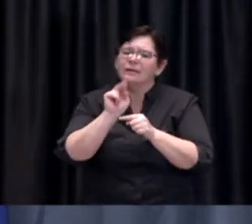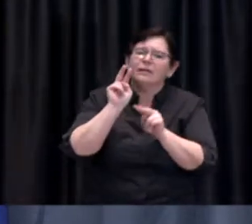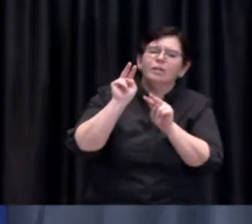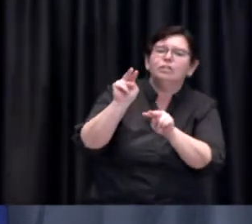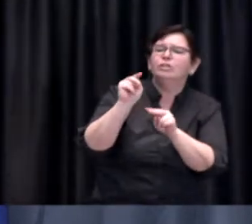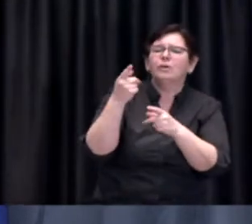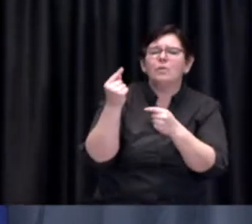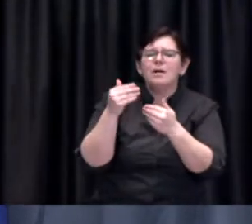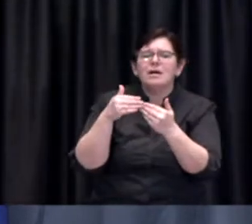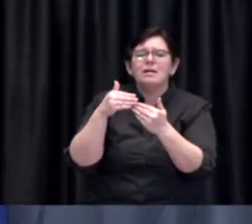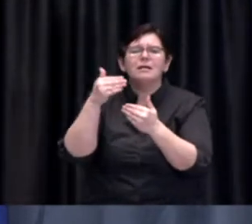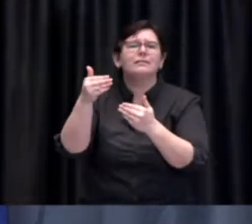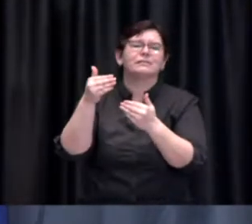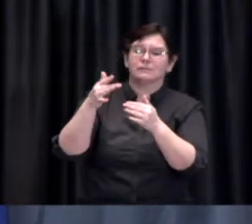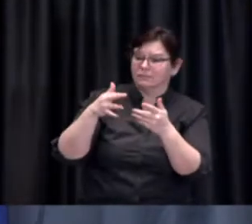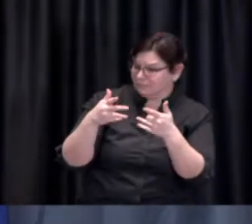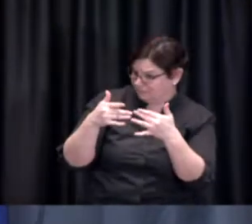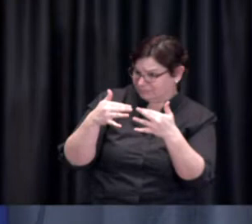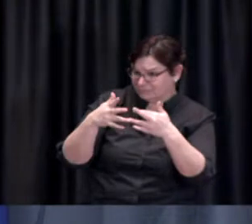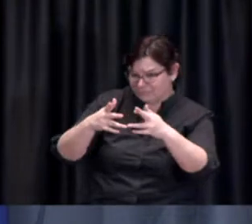and to return to where I started today,